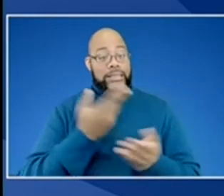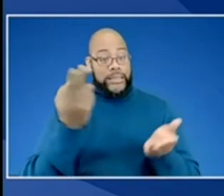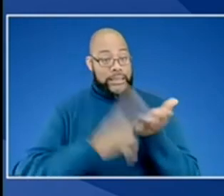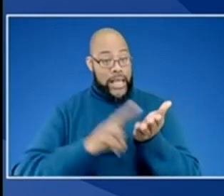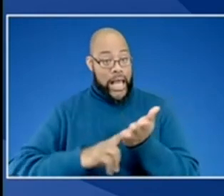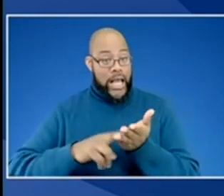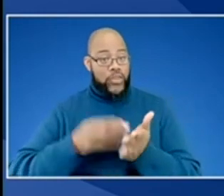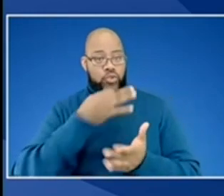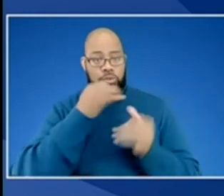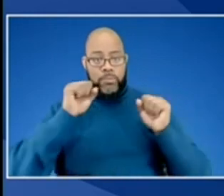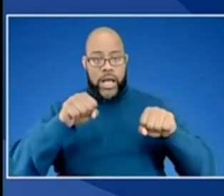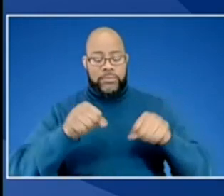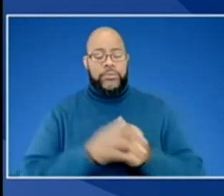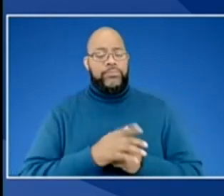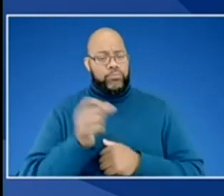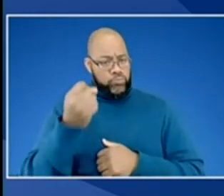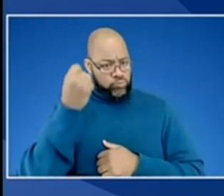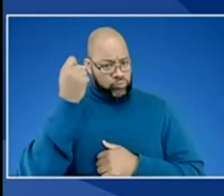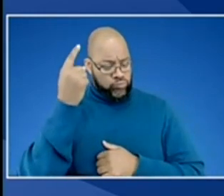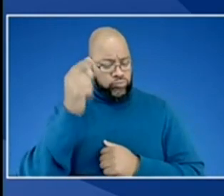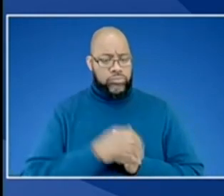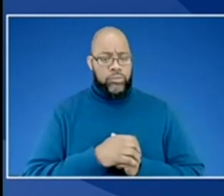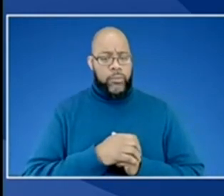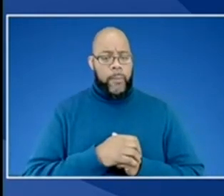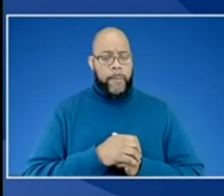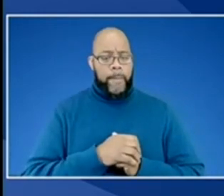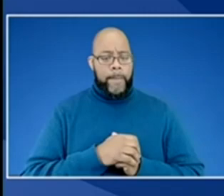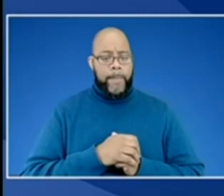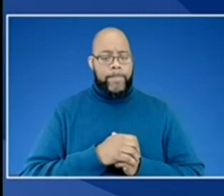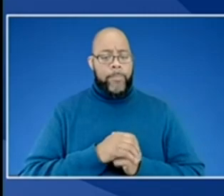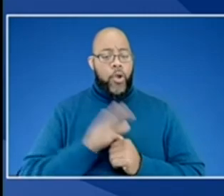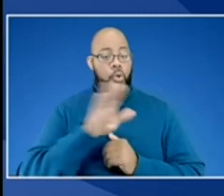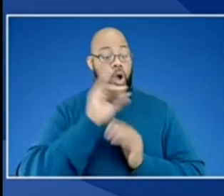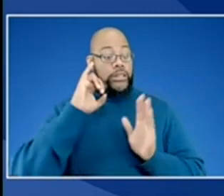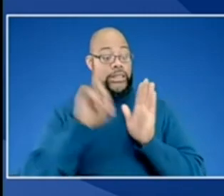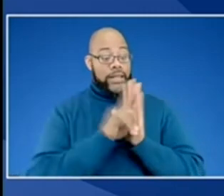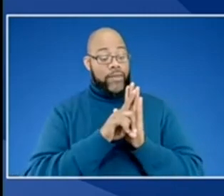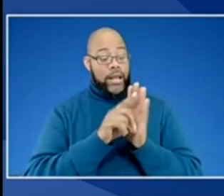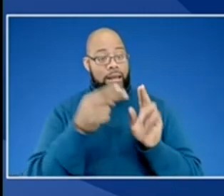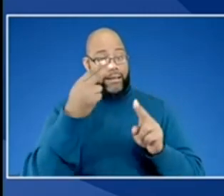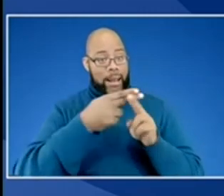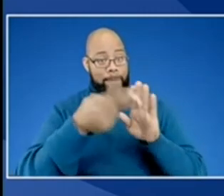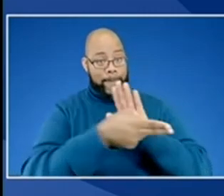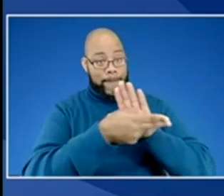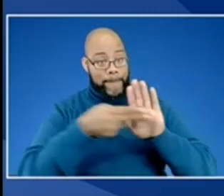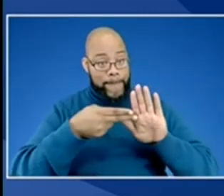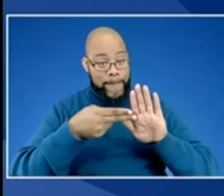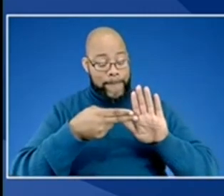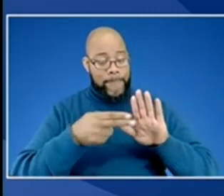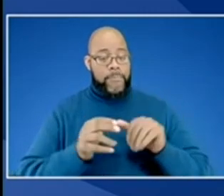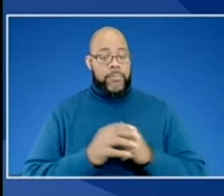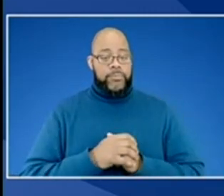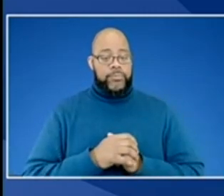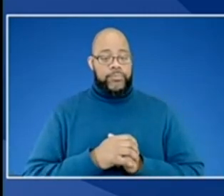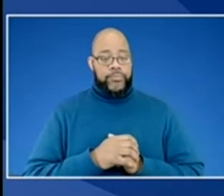possible. Please understand that your identifying- we're identifying you based